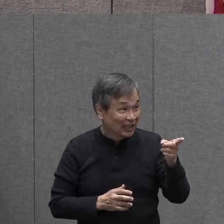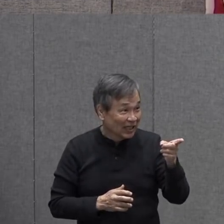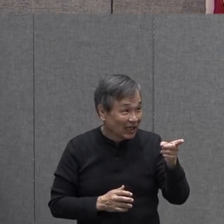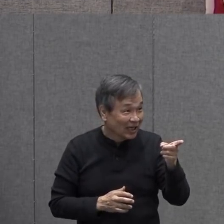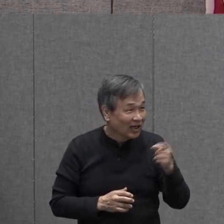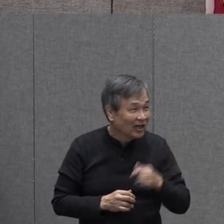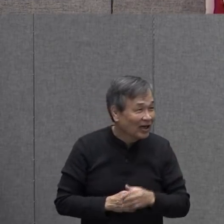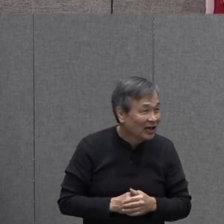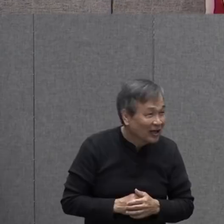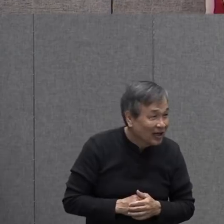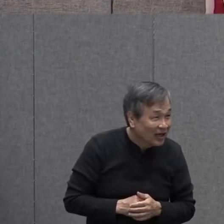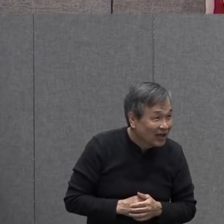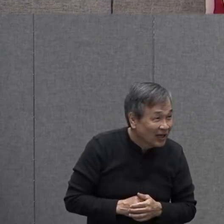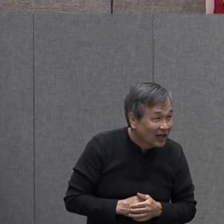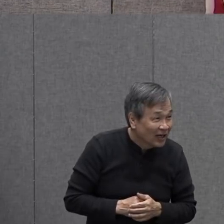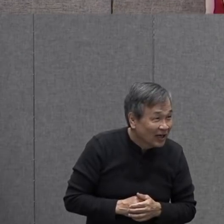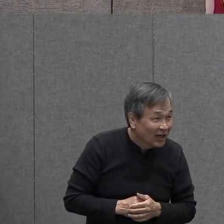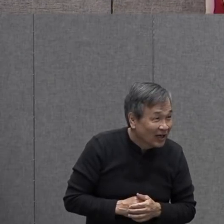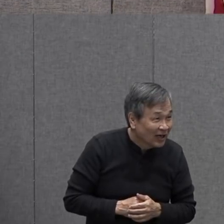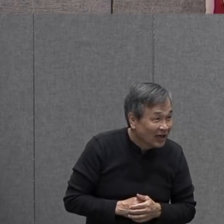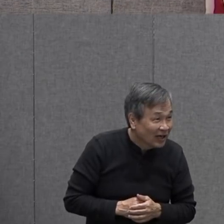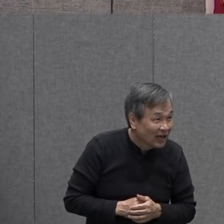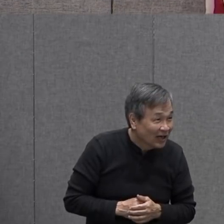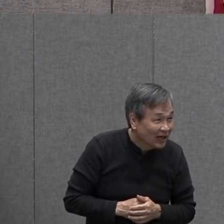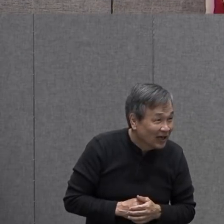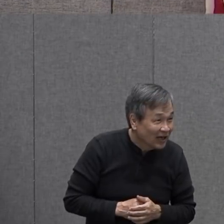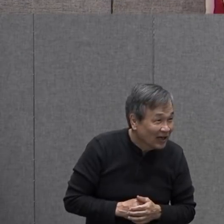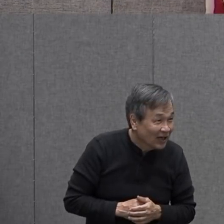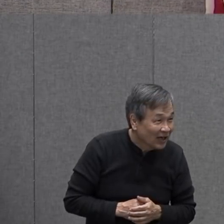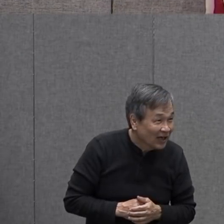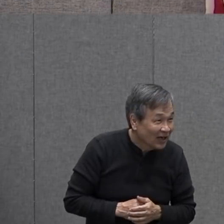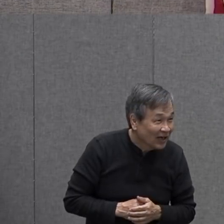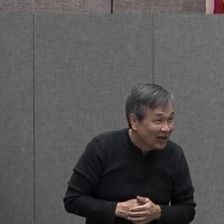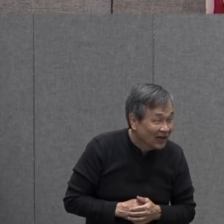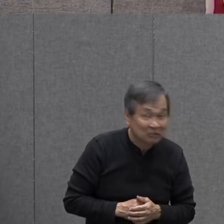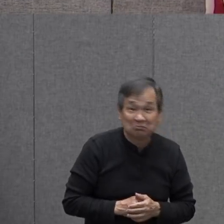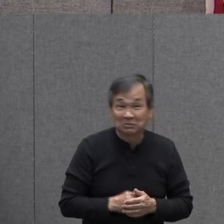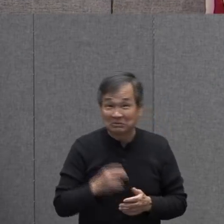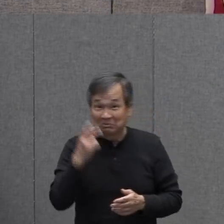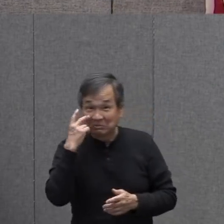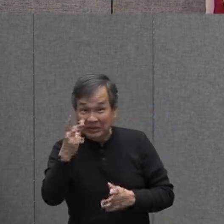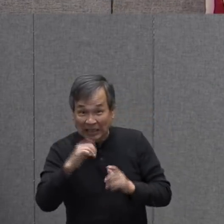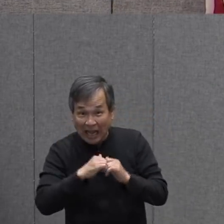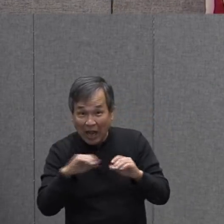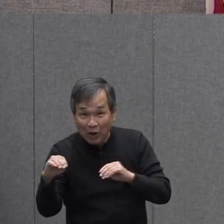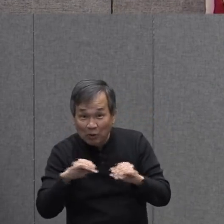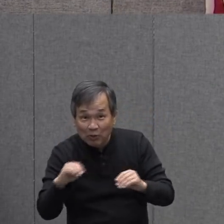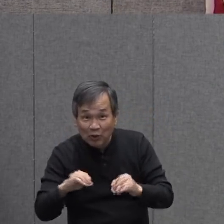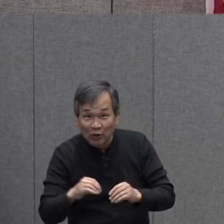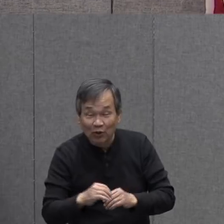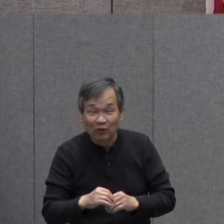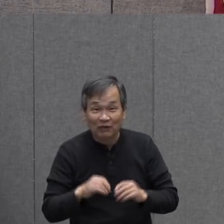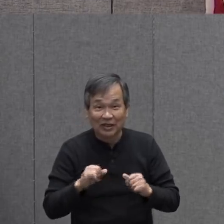how the pieces move, so they come into a straight line and then they form an L shape,